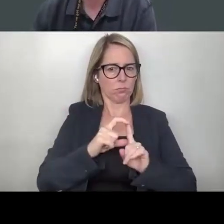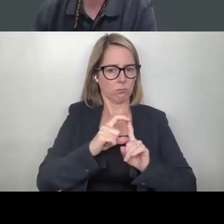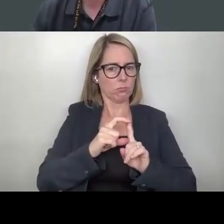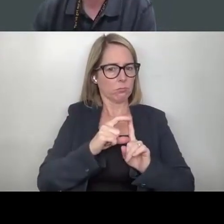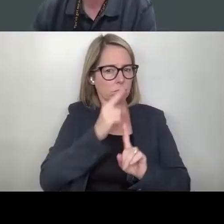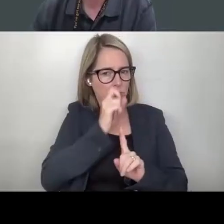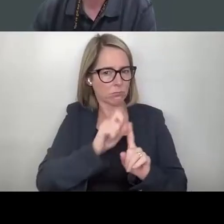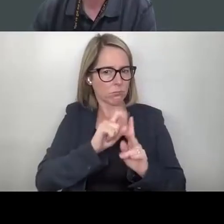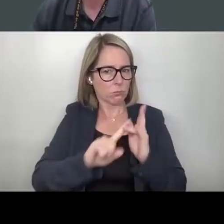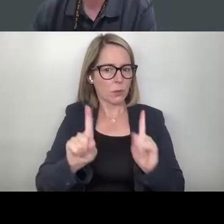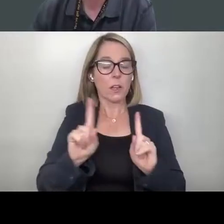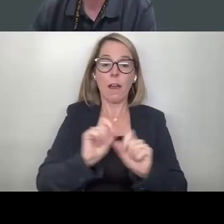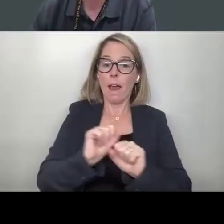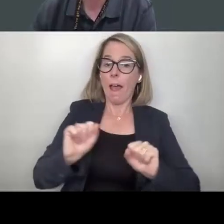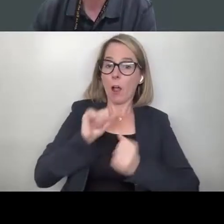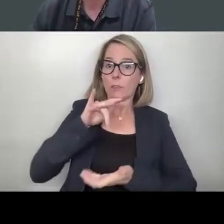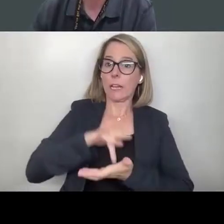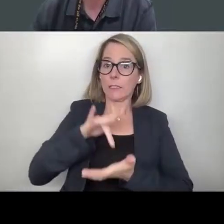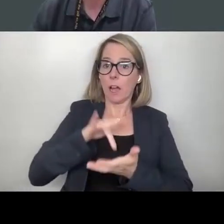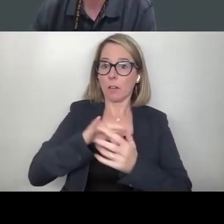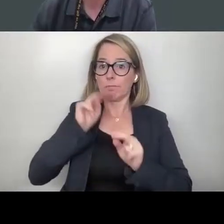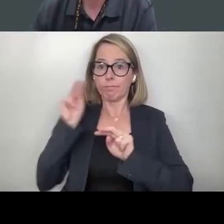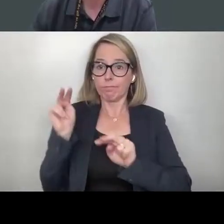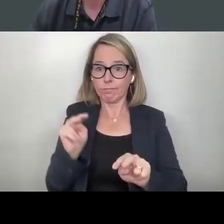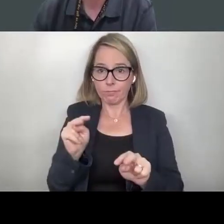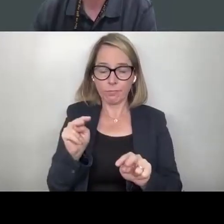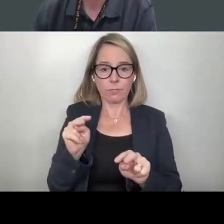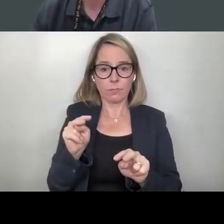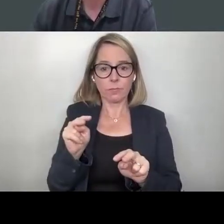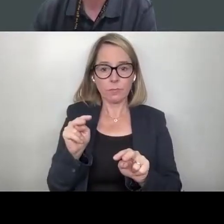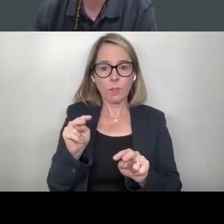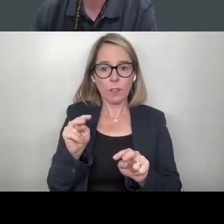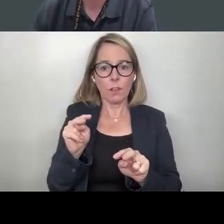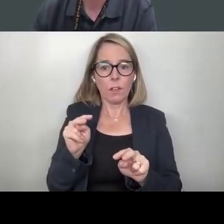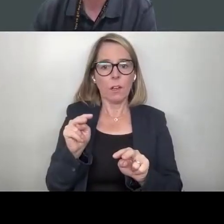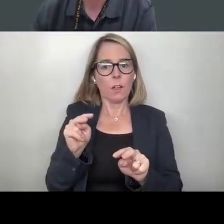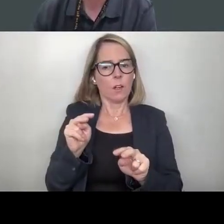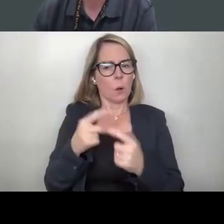of deep thinking about this. For me, one of the first things I think is making sure that people